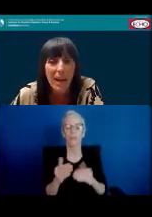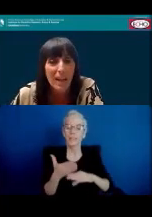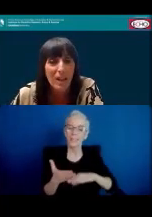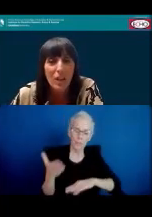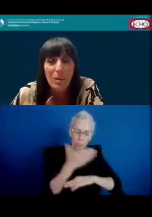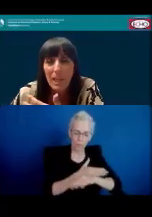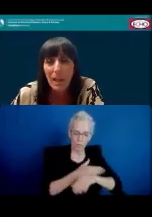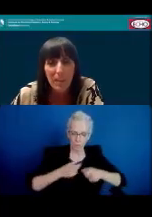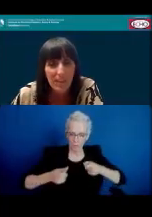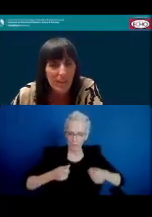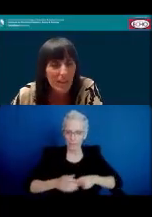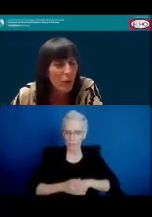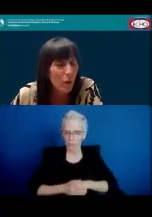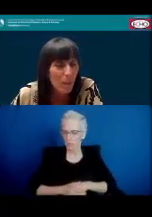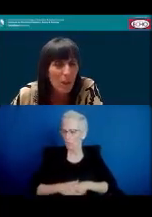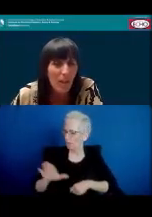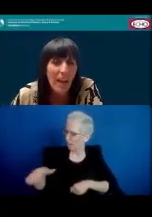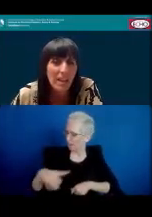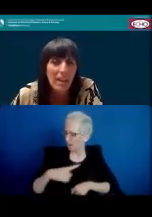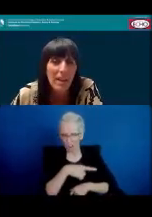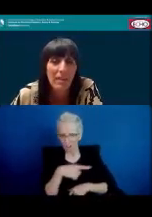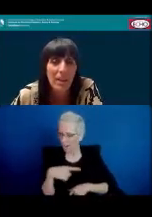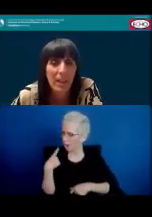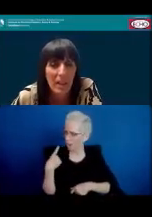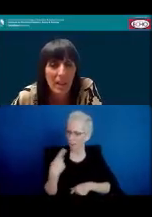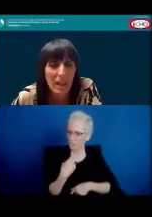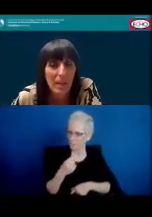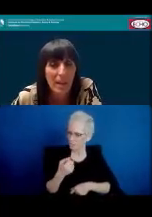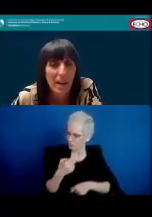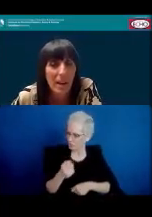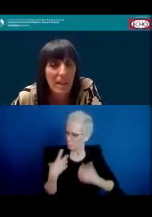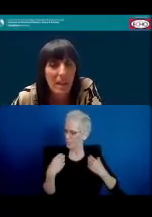that she recovered so much faster after getting upset. It